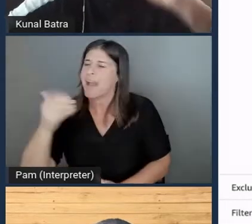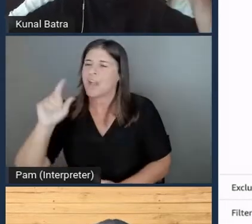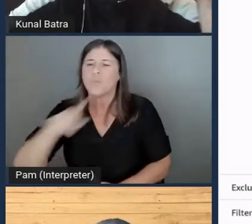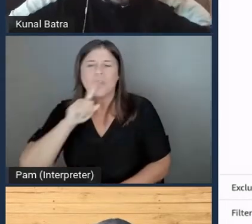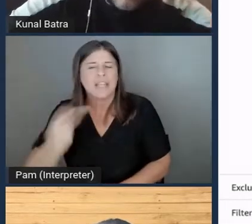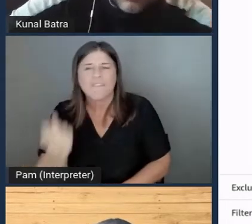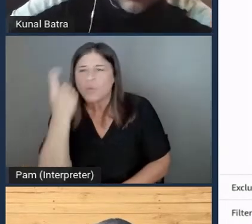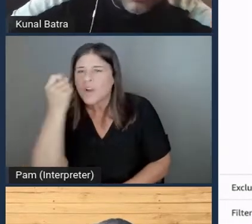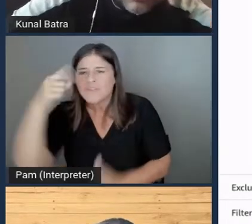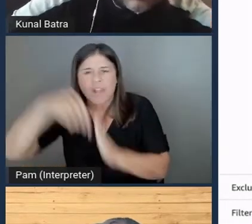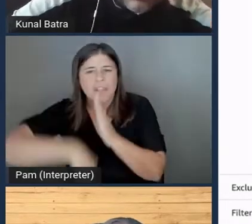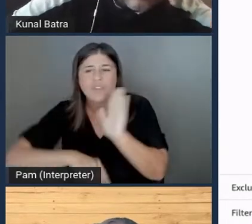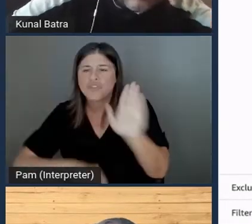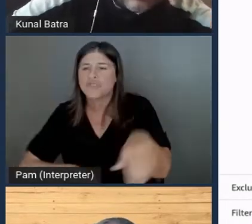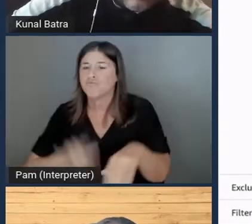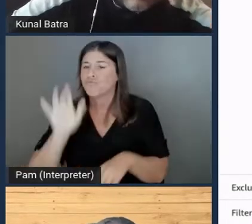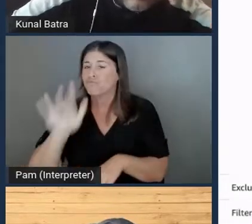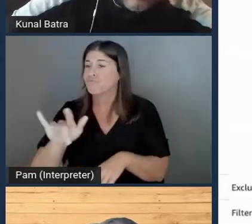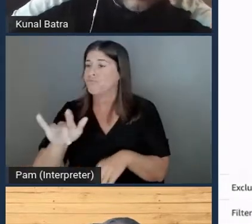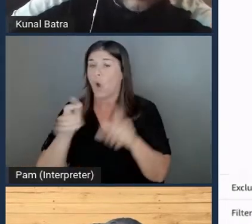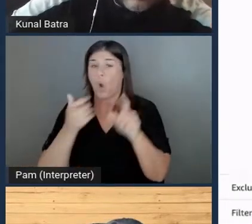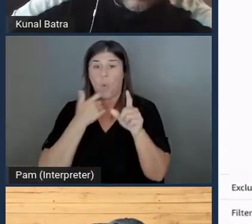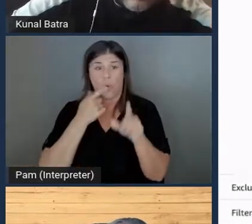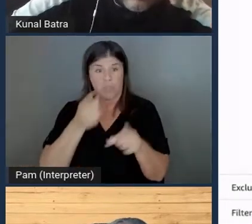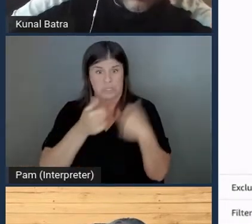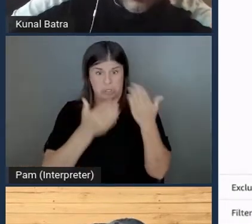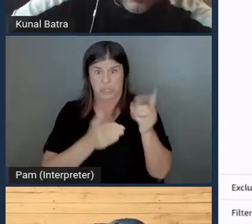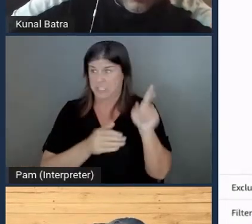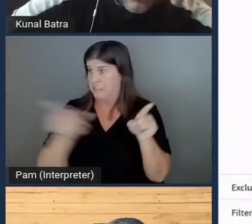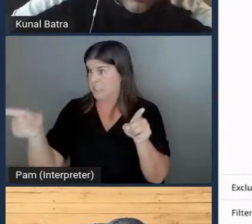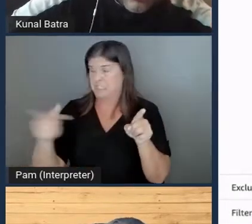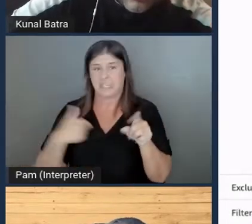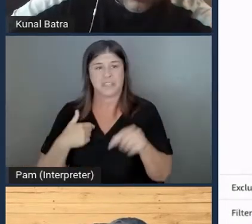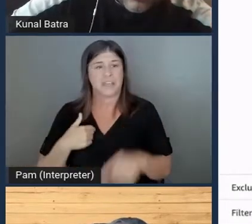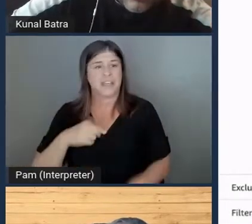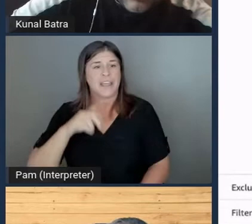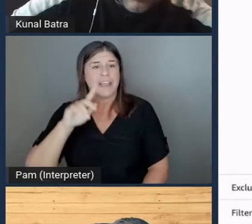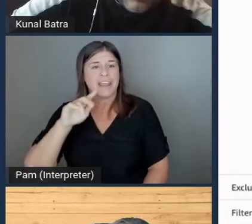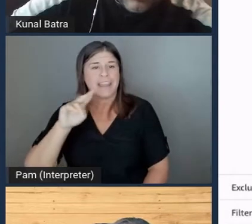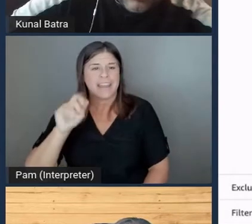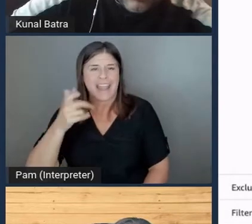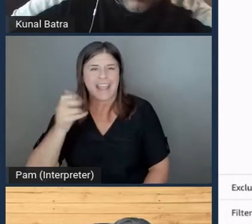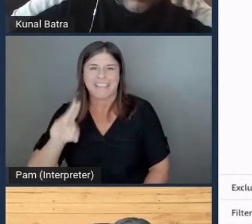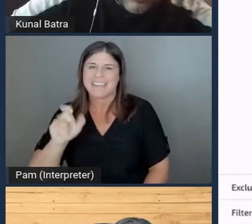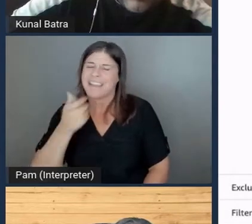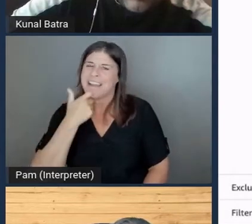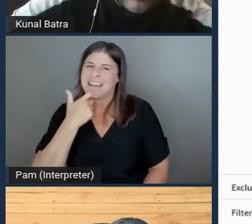what the concepts of these data joining is. Can I just say, I love that little diagram, the Venn diagram, - Yeah.